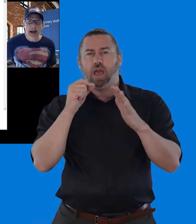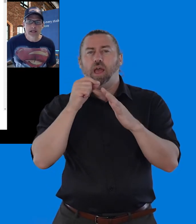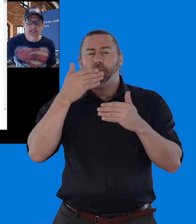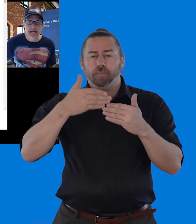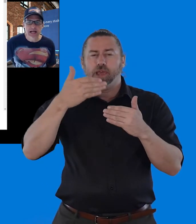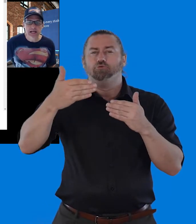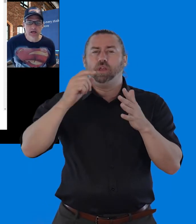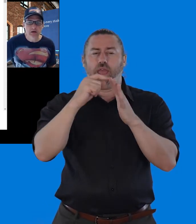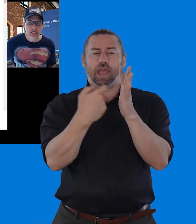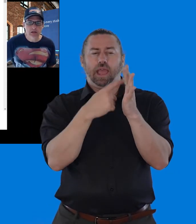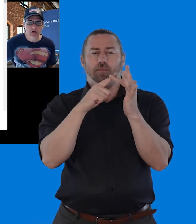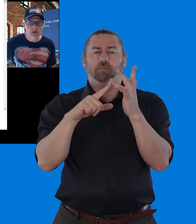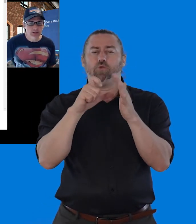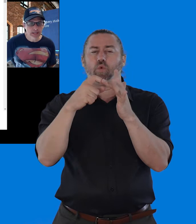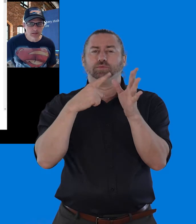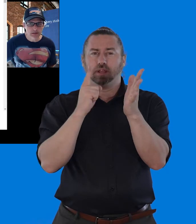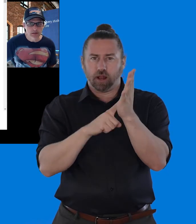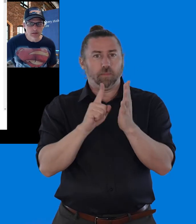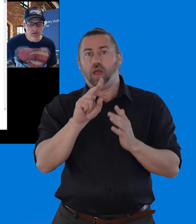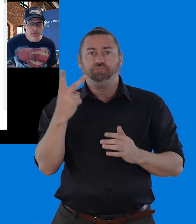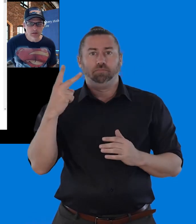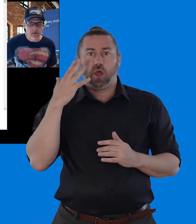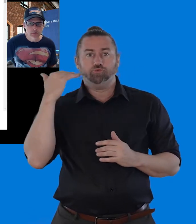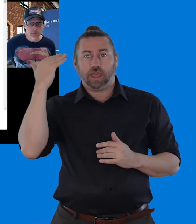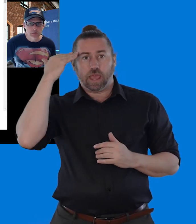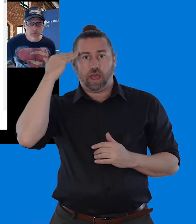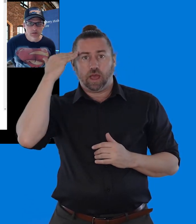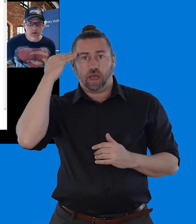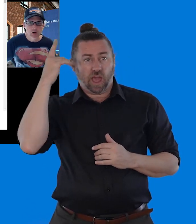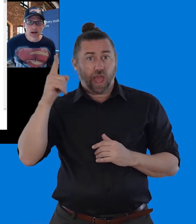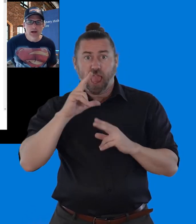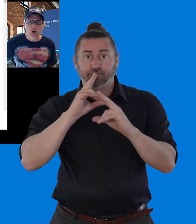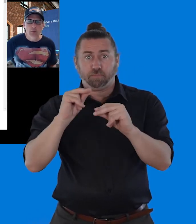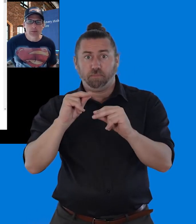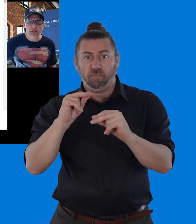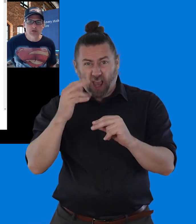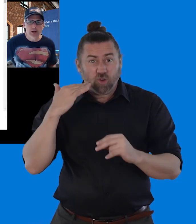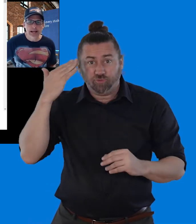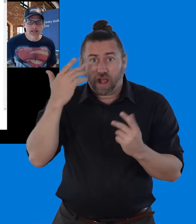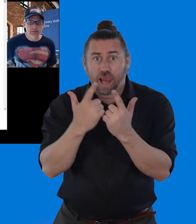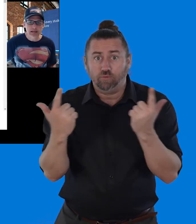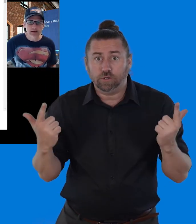Or I can see it and hear it in Korean. (VIDEO PLAYS), (SPEAKS KOREAN). (VIDEO ENDS). Alright. Or maybe these word academic.